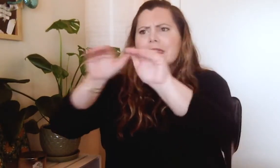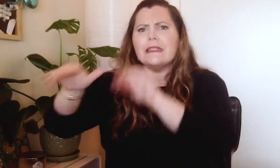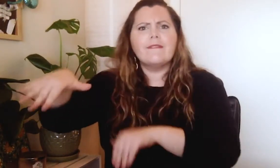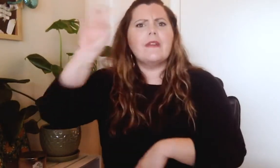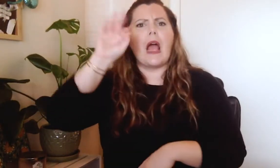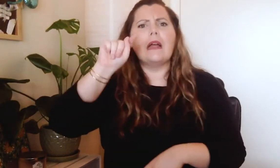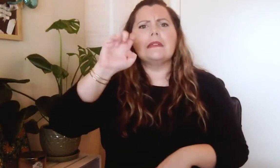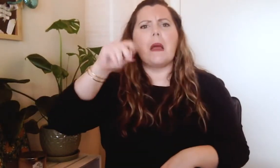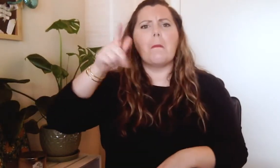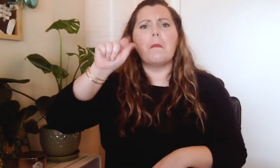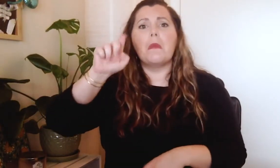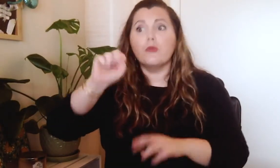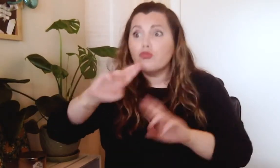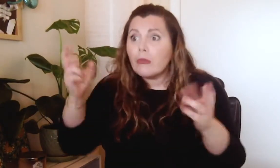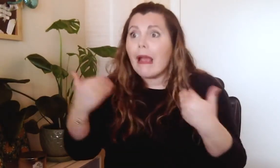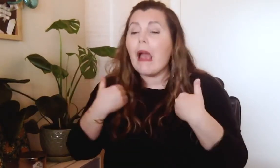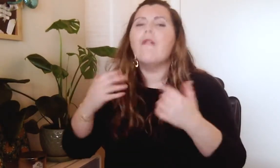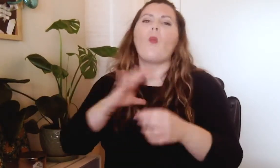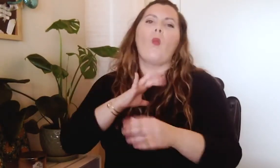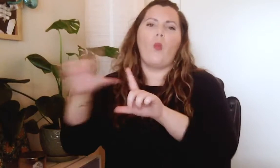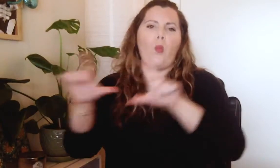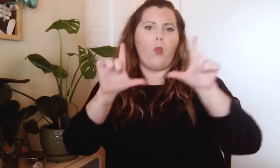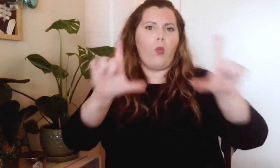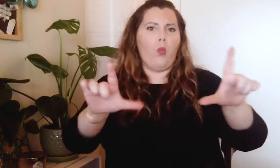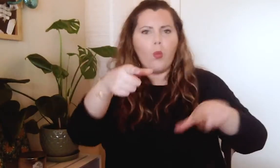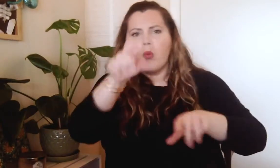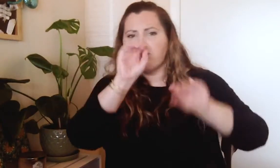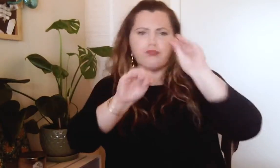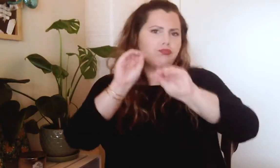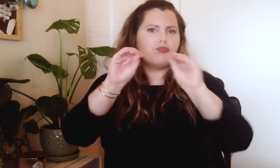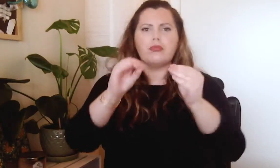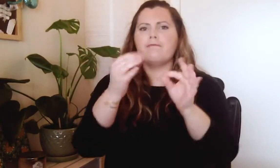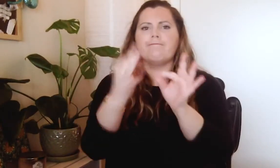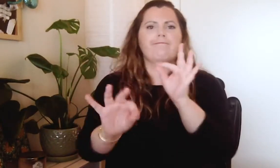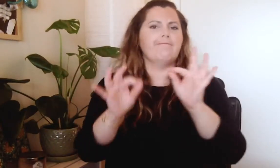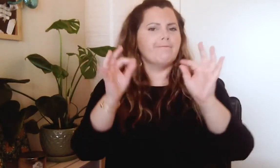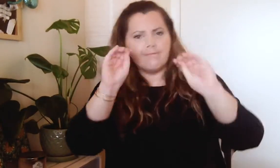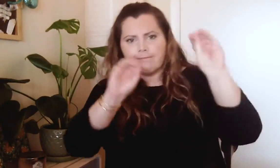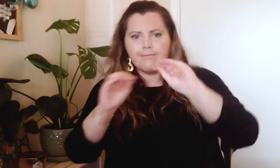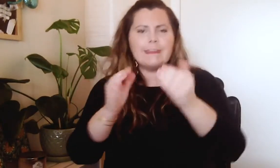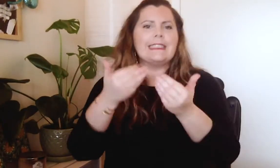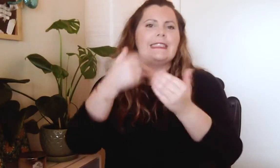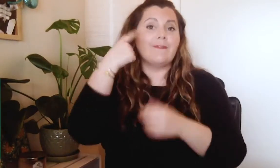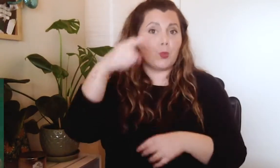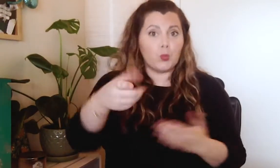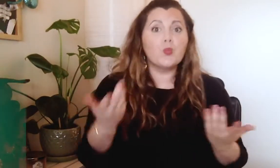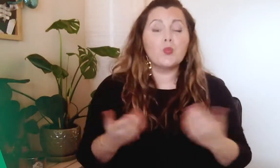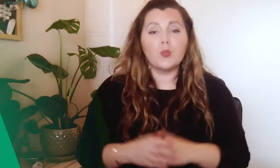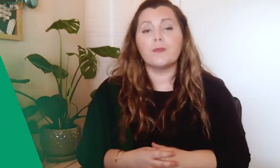that will help you with the initial process of course building, making things easier for you.